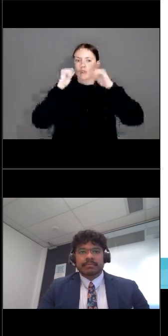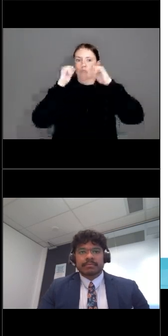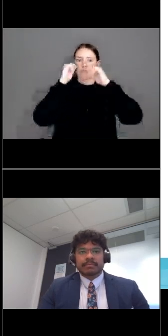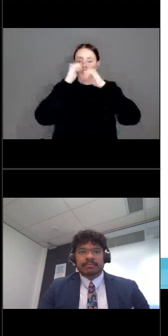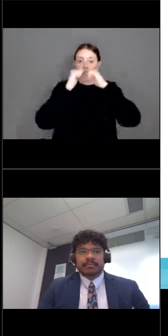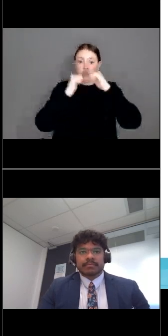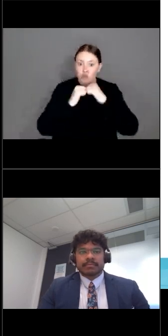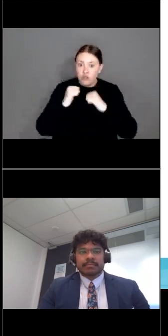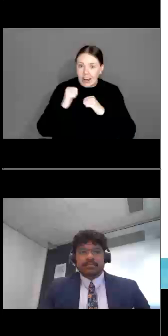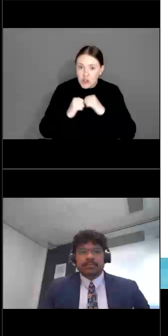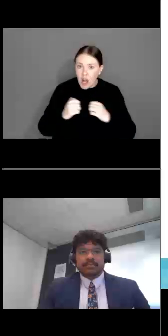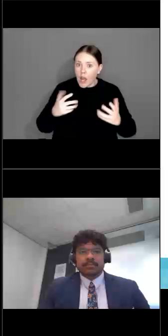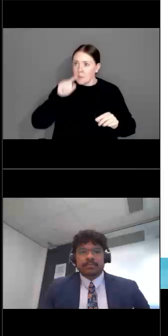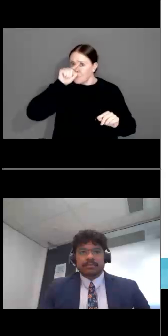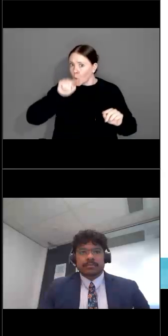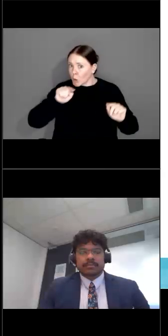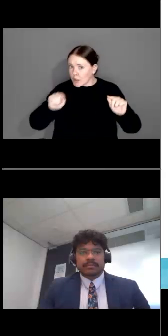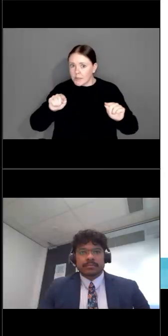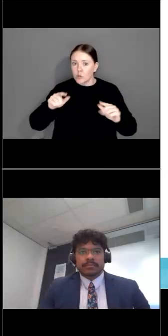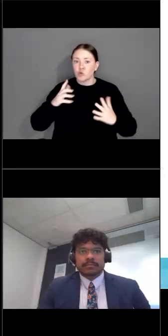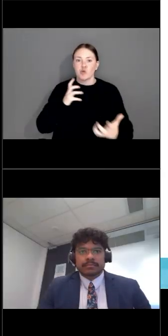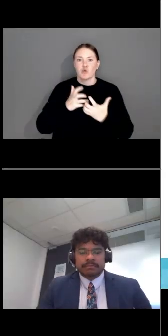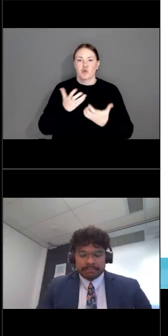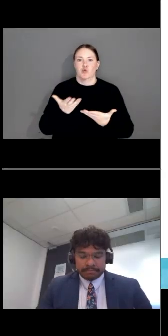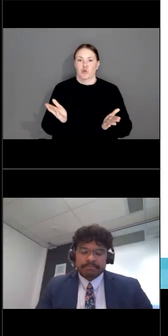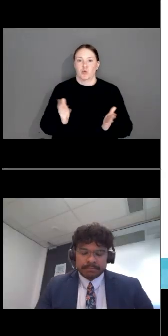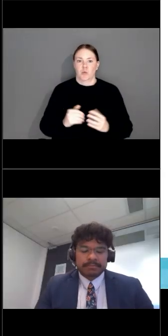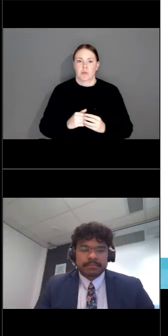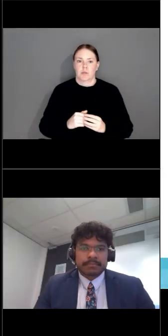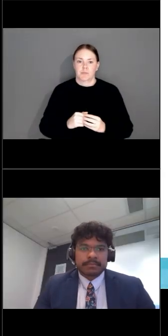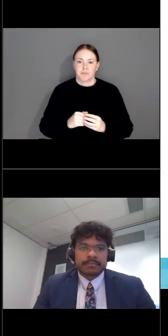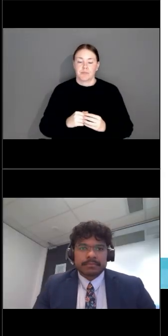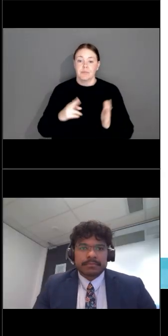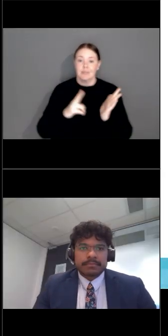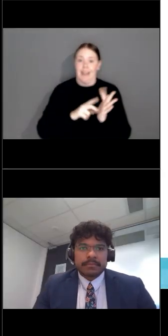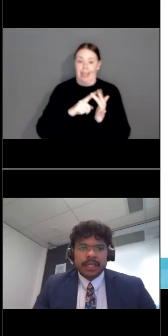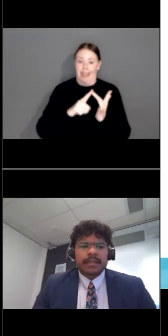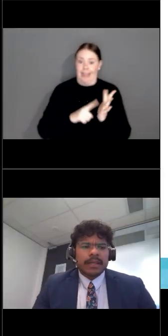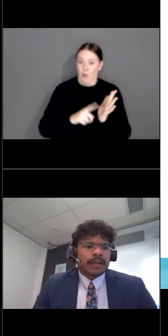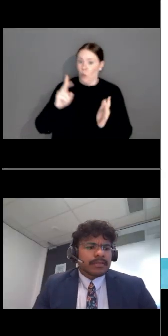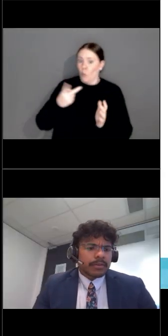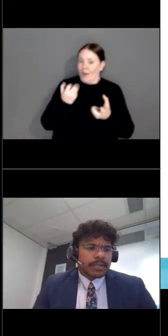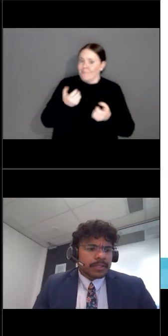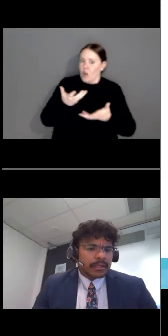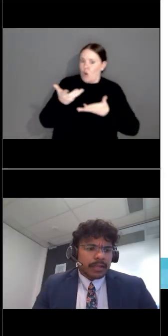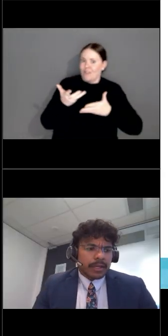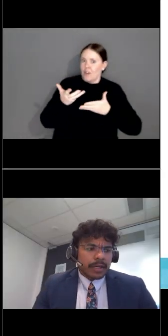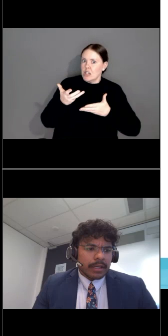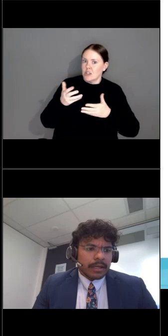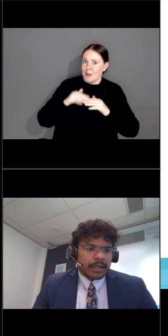which um Neil you and I had a conversation about that for yours didn't we yeah so recently I